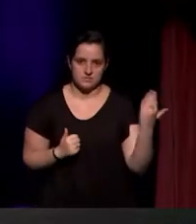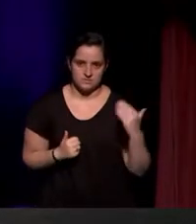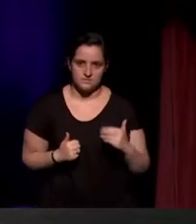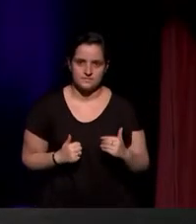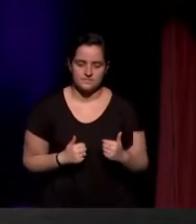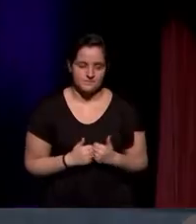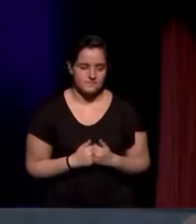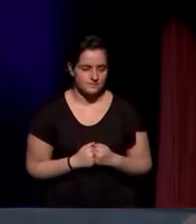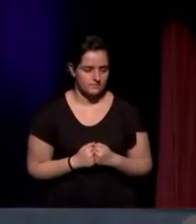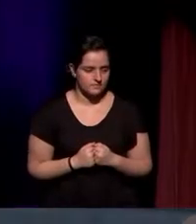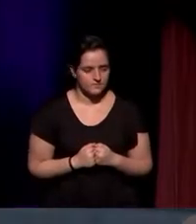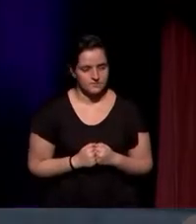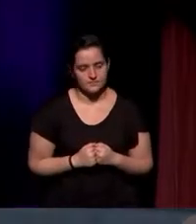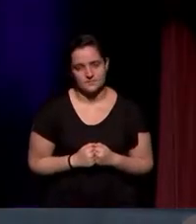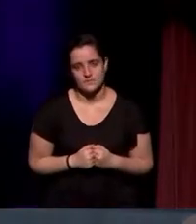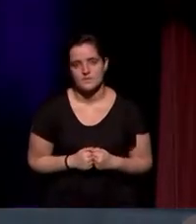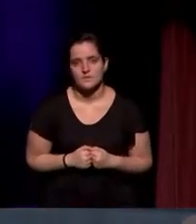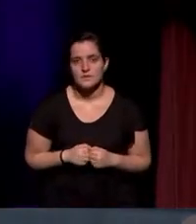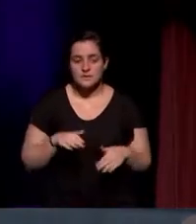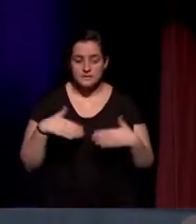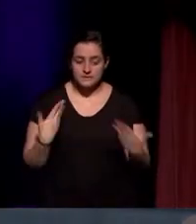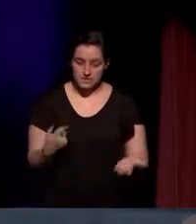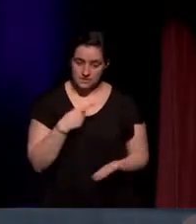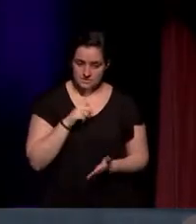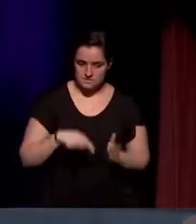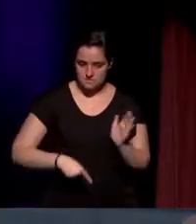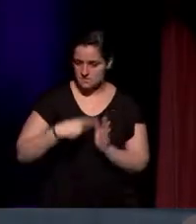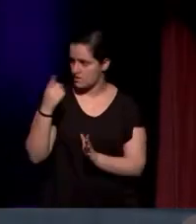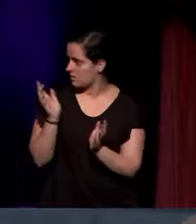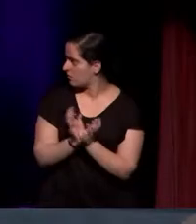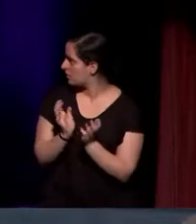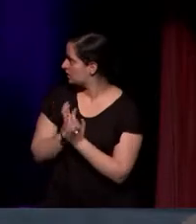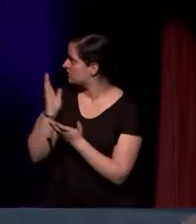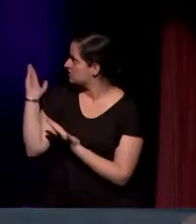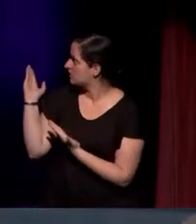This is the first organization, to Lifemo.